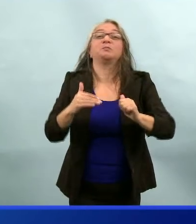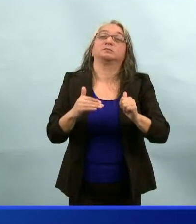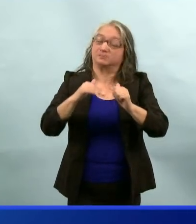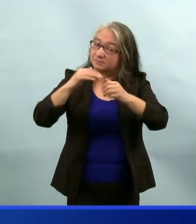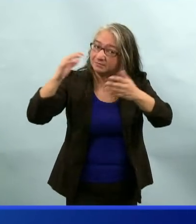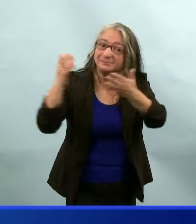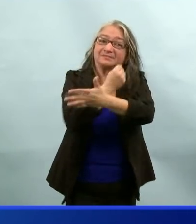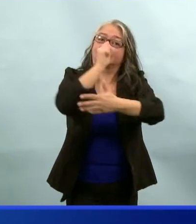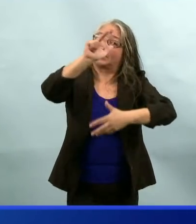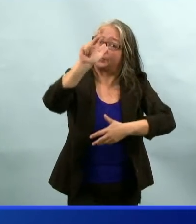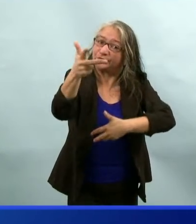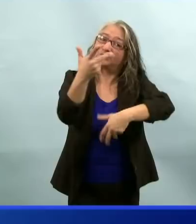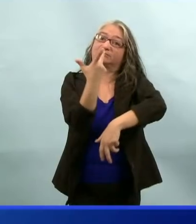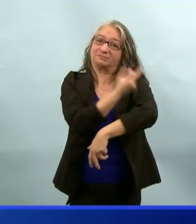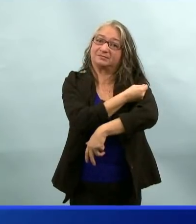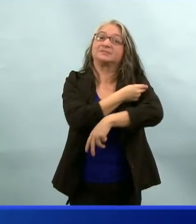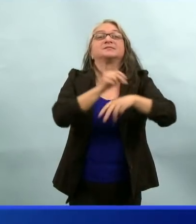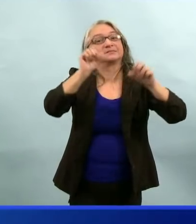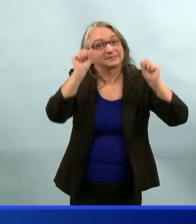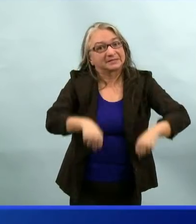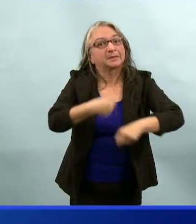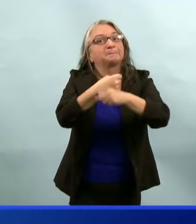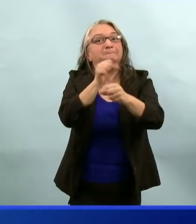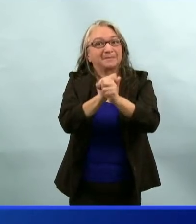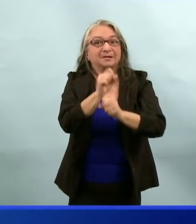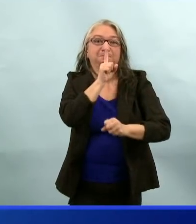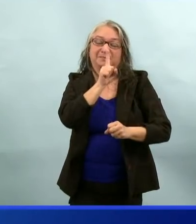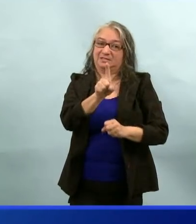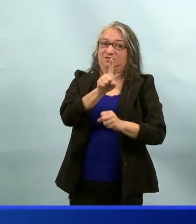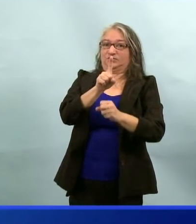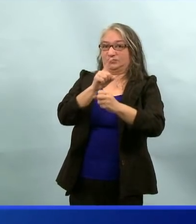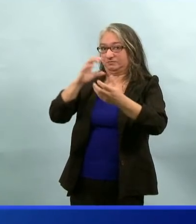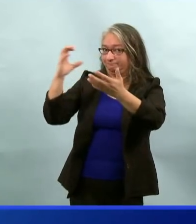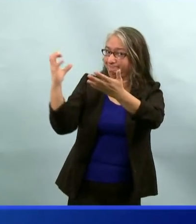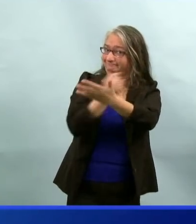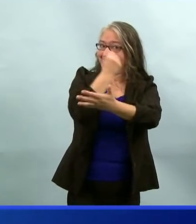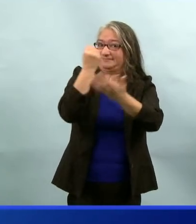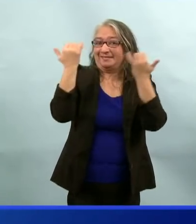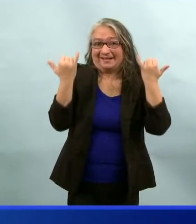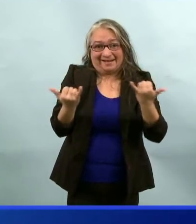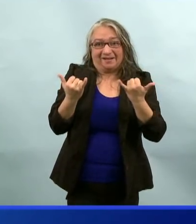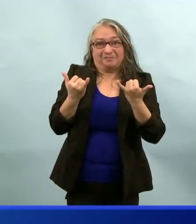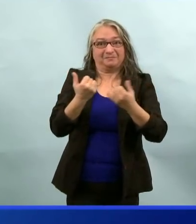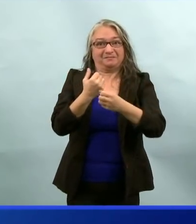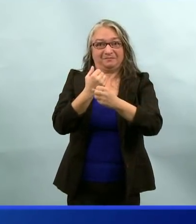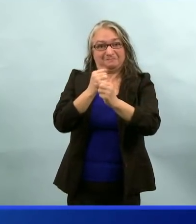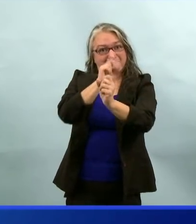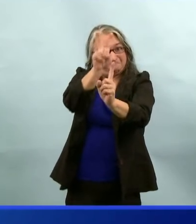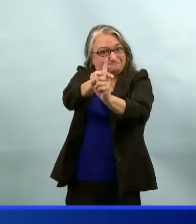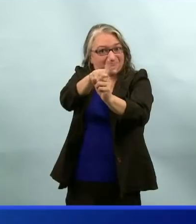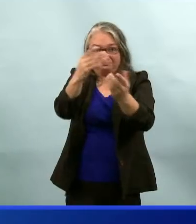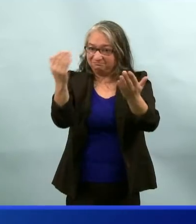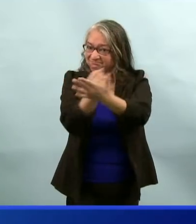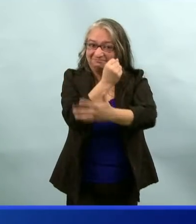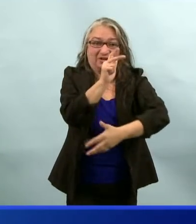body has two weeks that it needs after the vaccine to develop that full protection against covenant